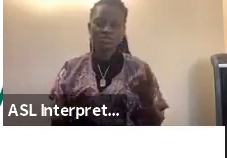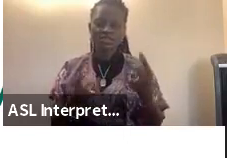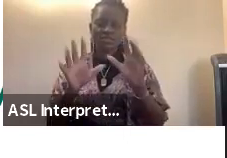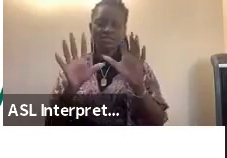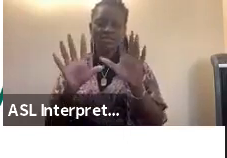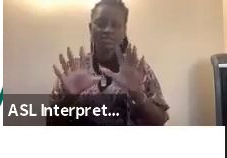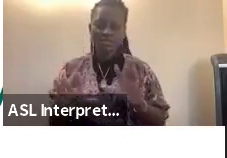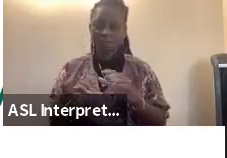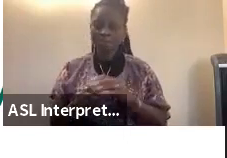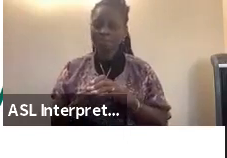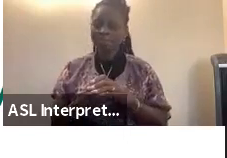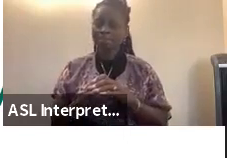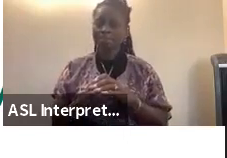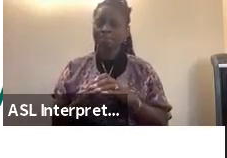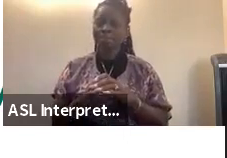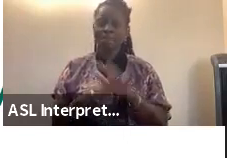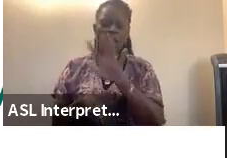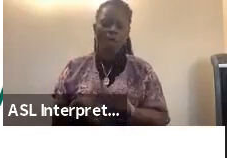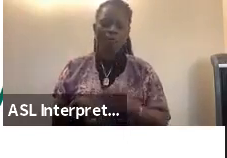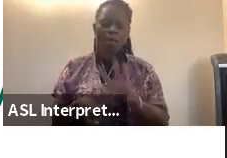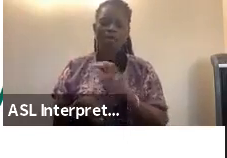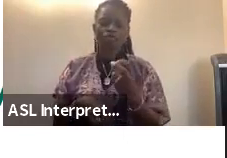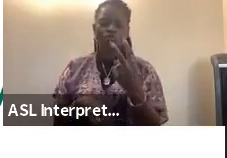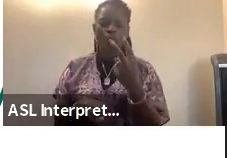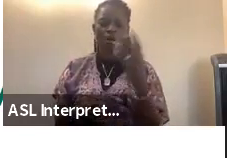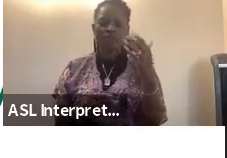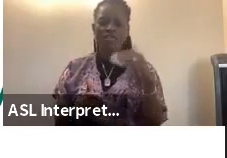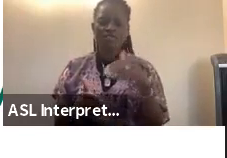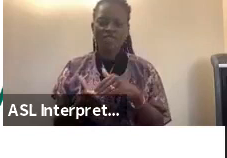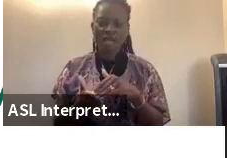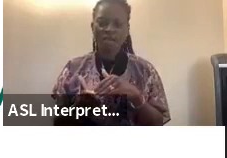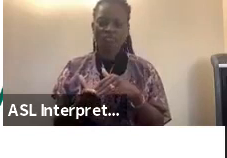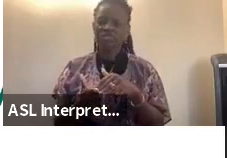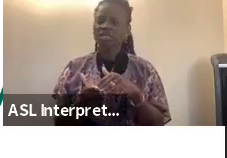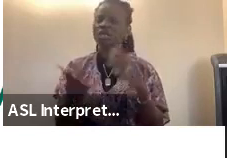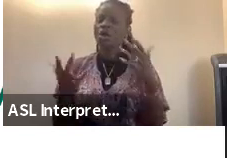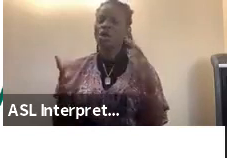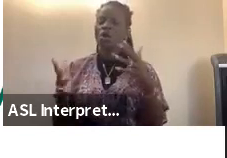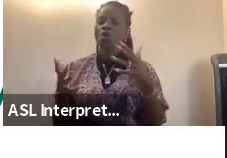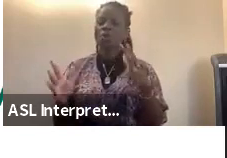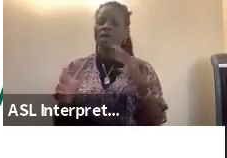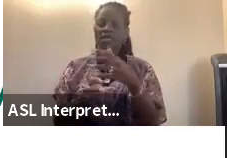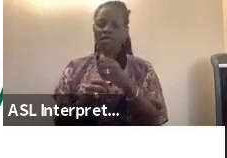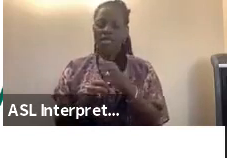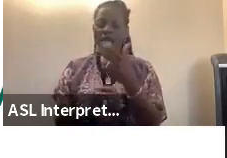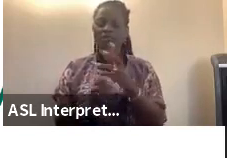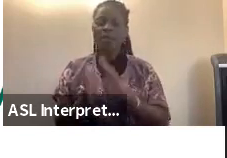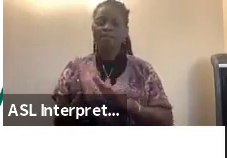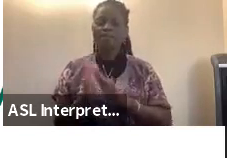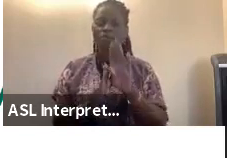about 12,000 of those individuals had received a booster shot as of that day. And you can also see that other